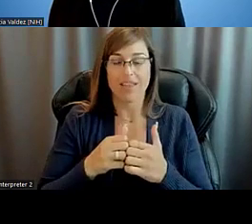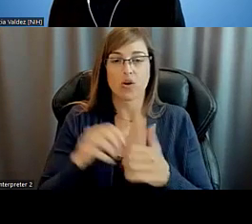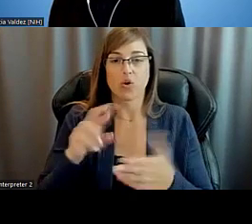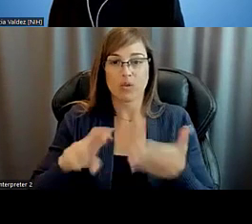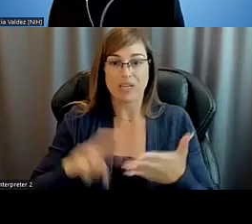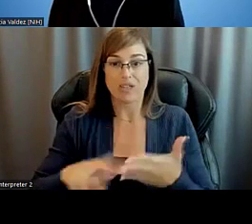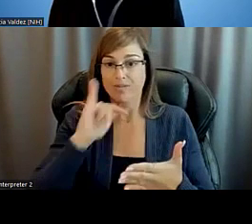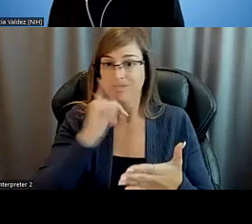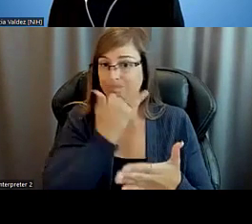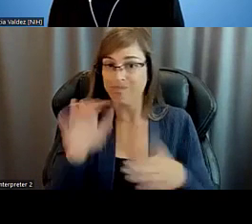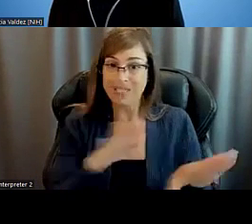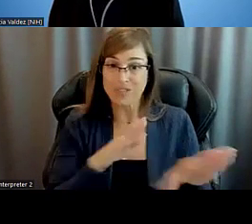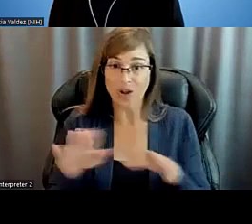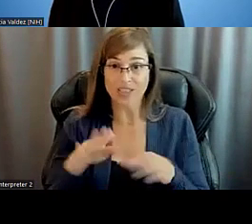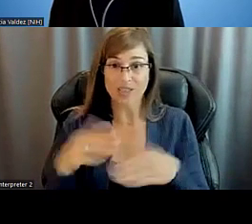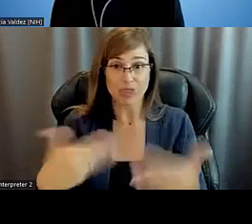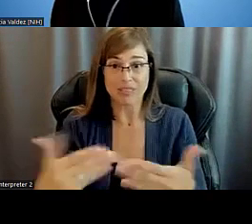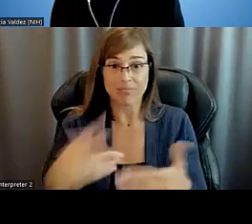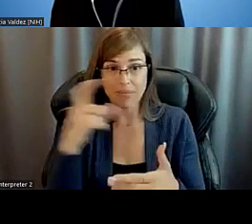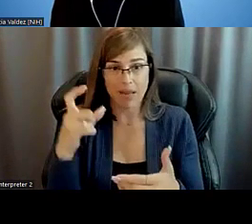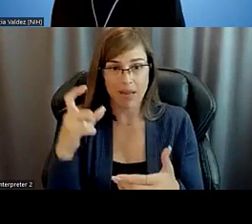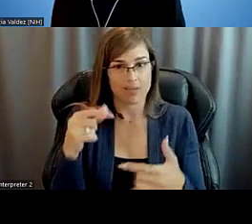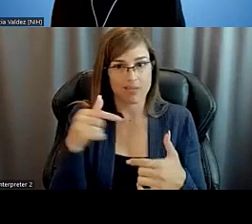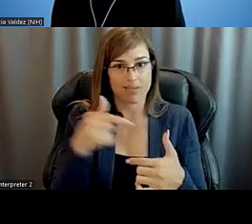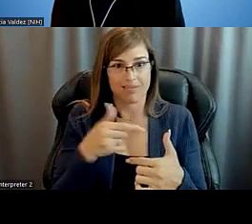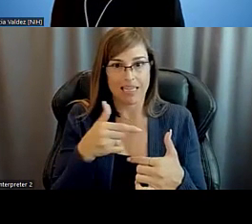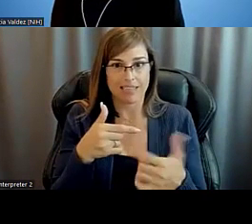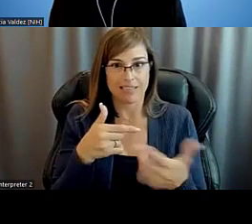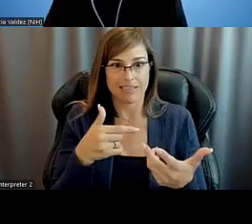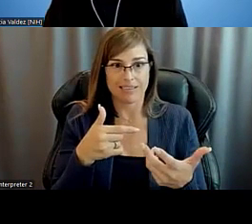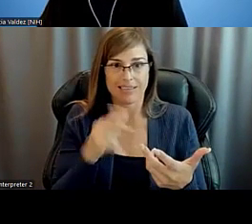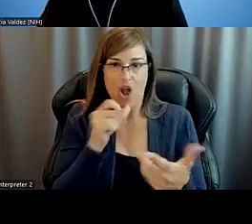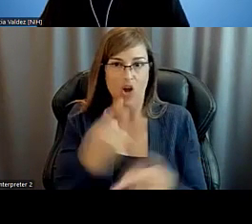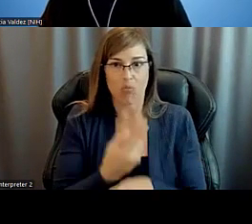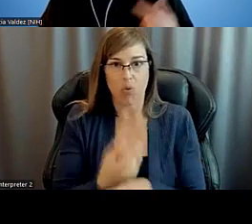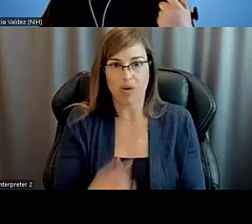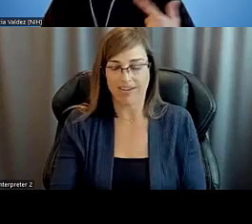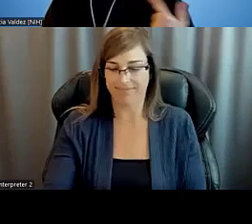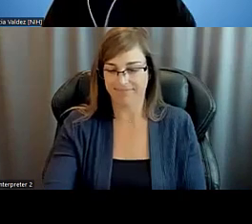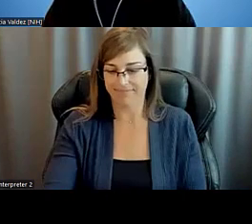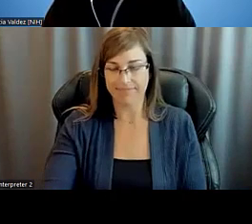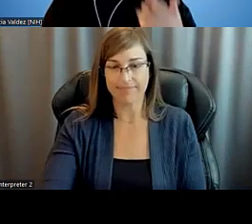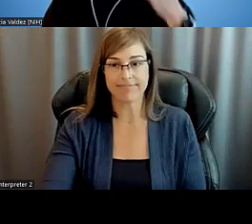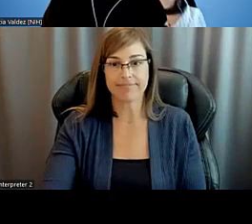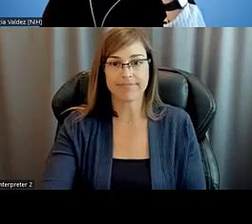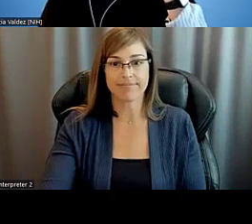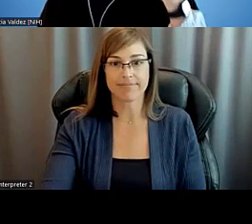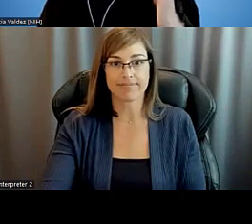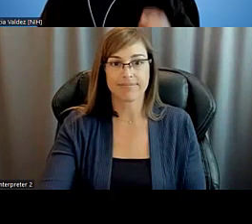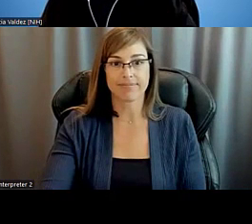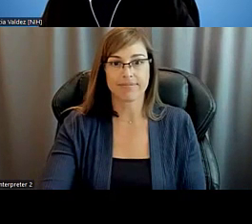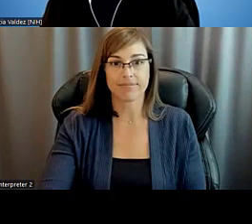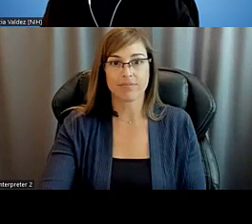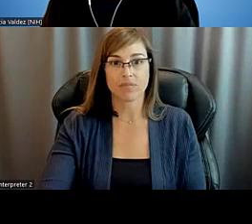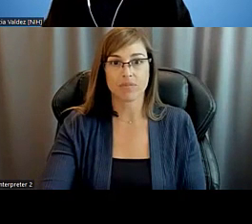because this is not appropriate. Okay. So Rebecca RIO reprimands Dr. Smith